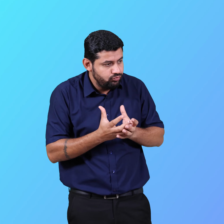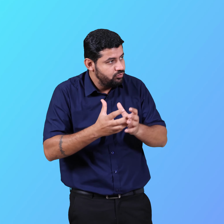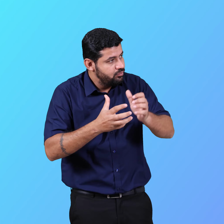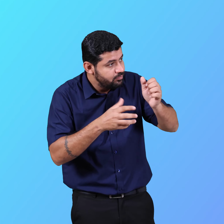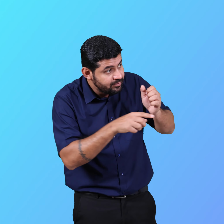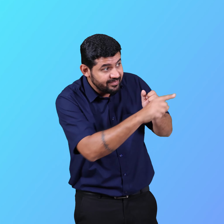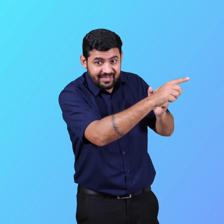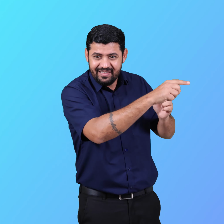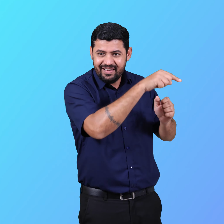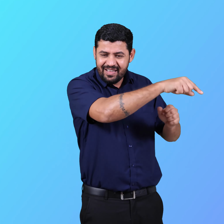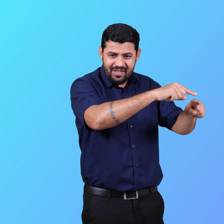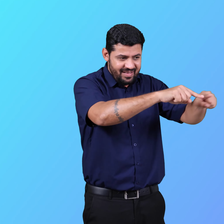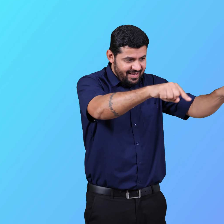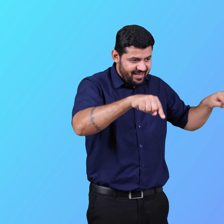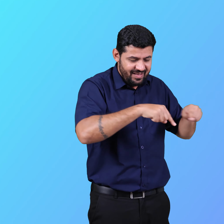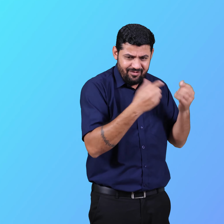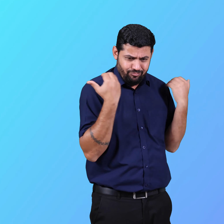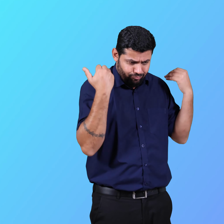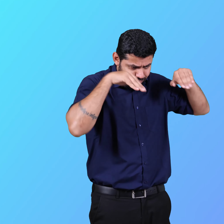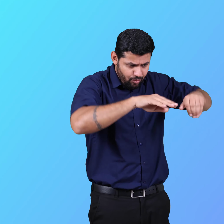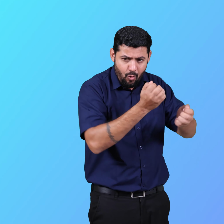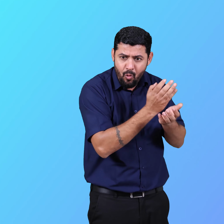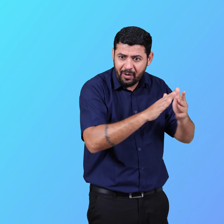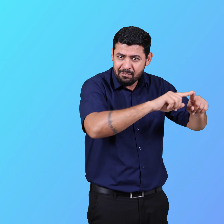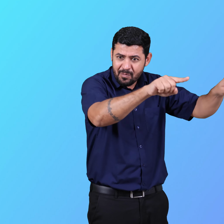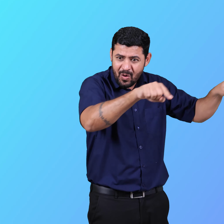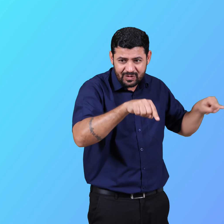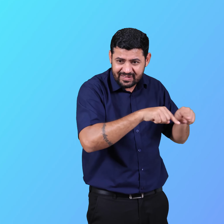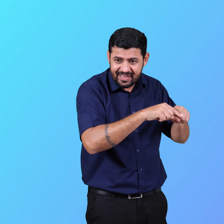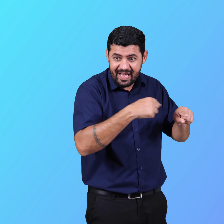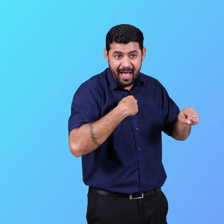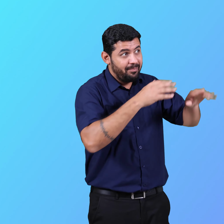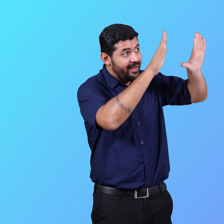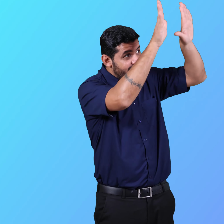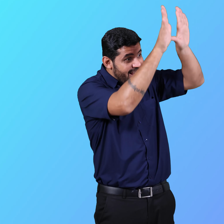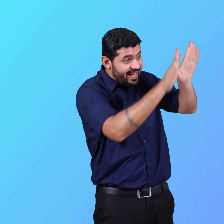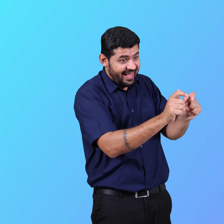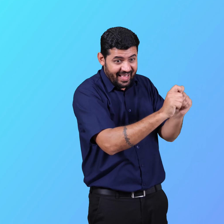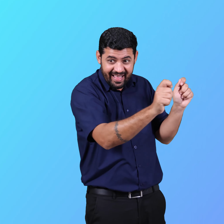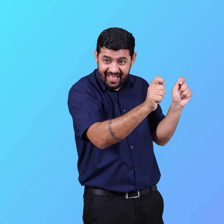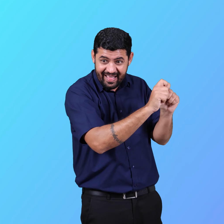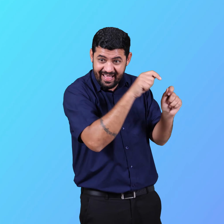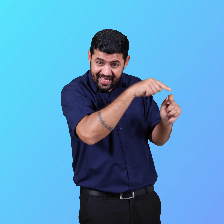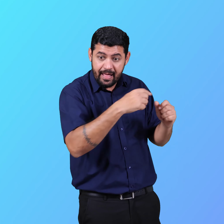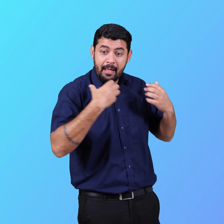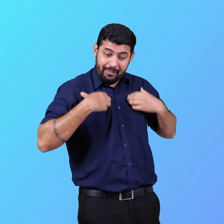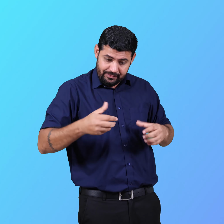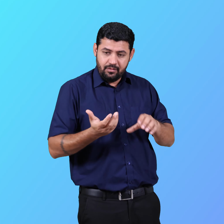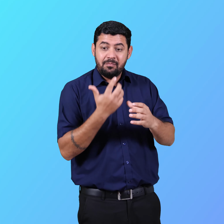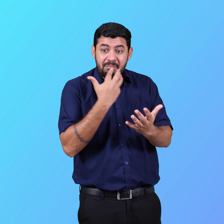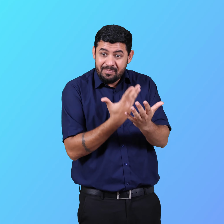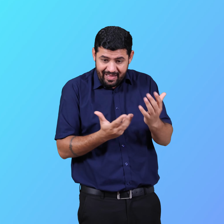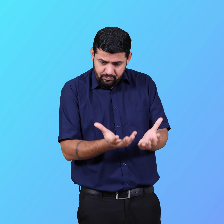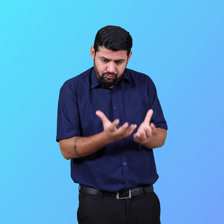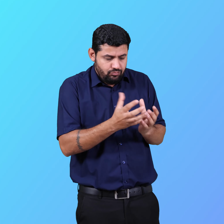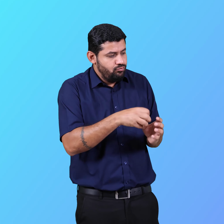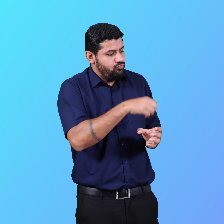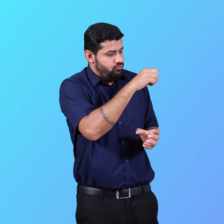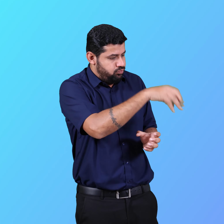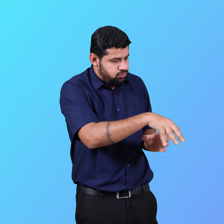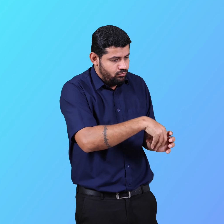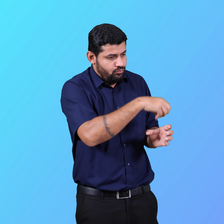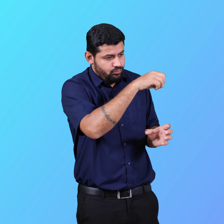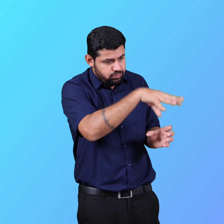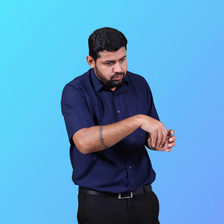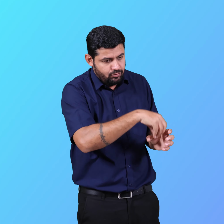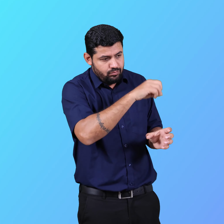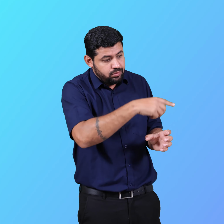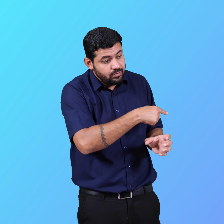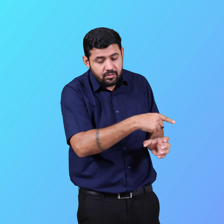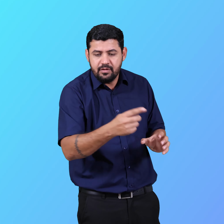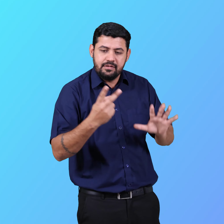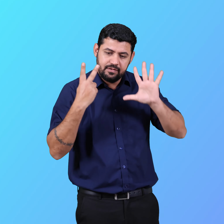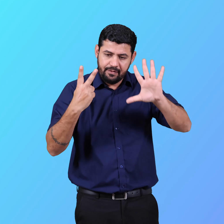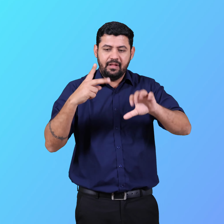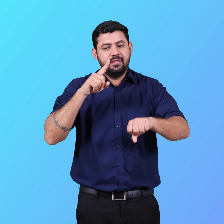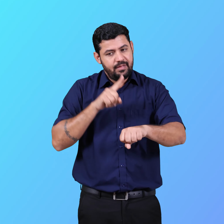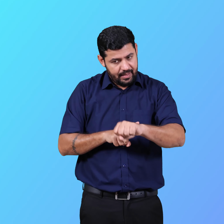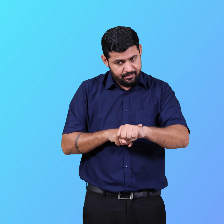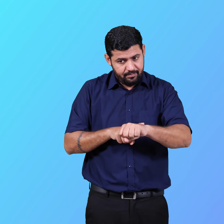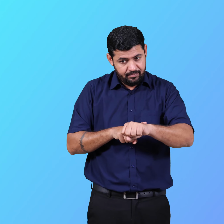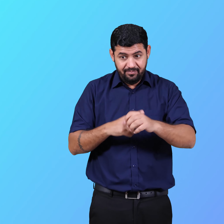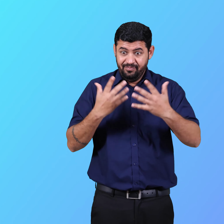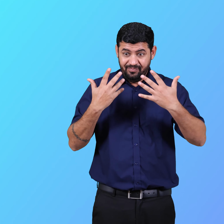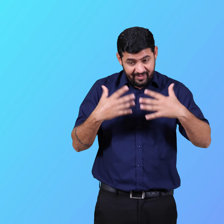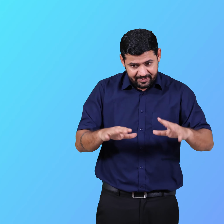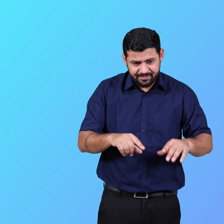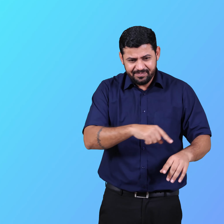He must put his finger in the blood and sprinkle the blood seven times before the LORD in front of the curtain of the Most Holy Place.